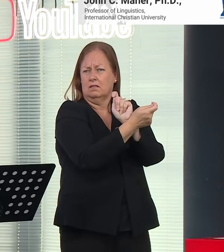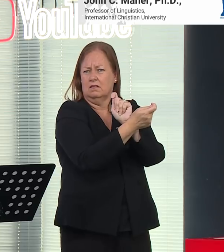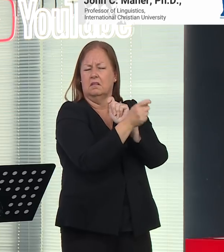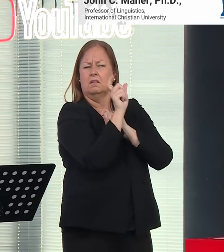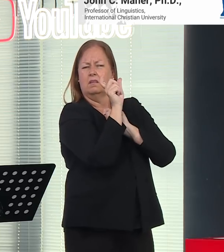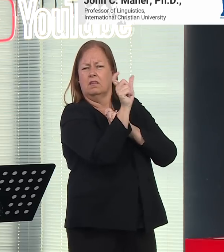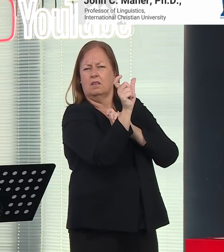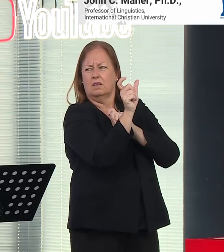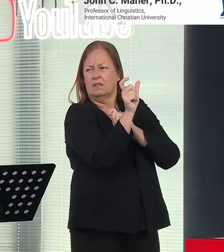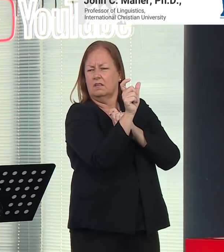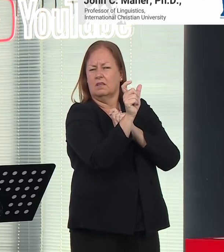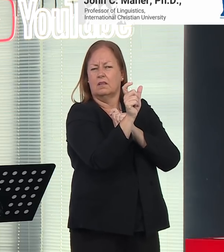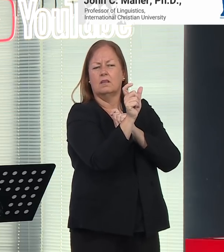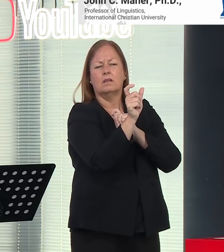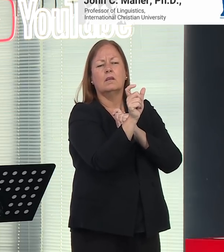This was the bureau for lesser known languages.